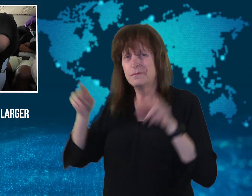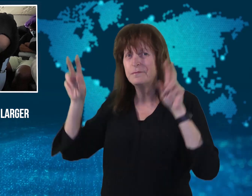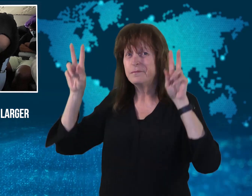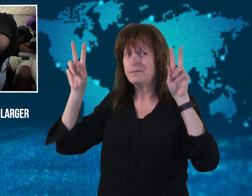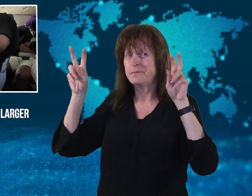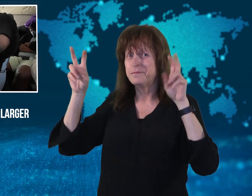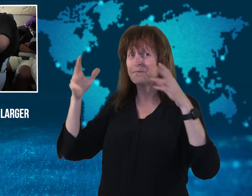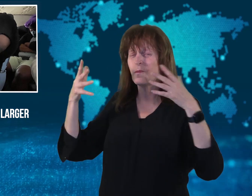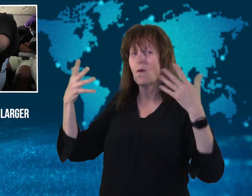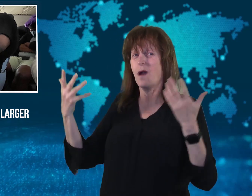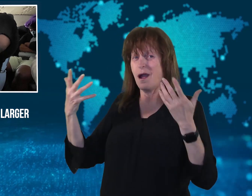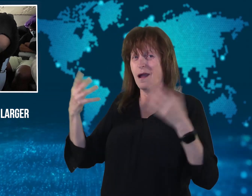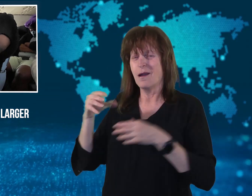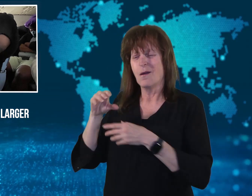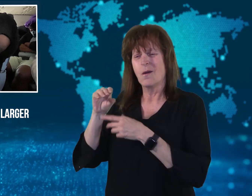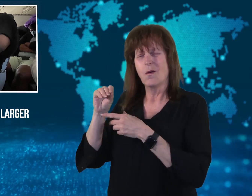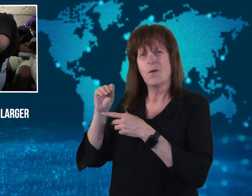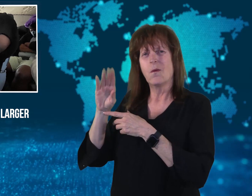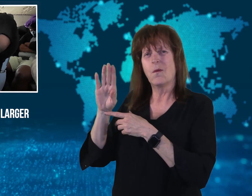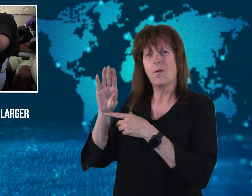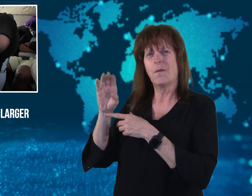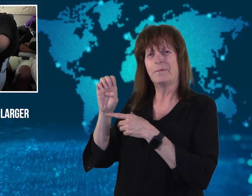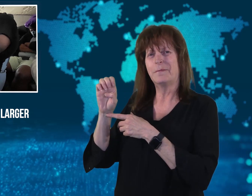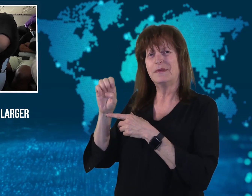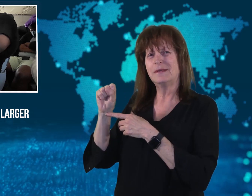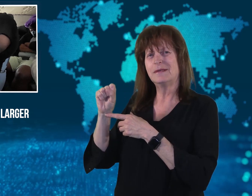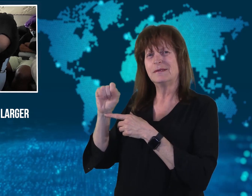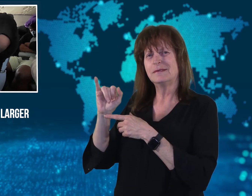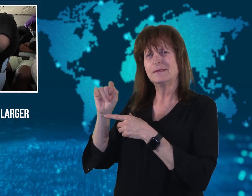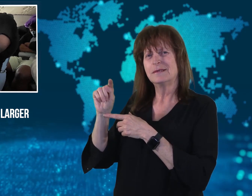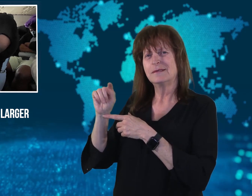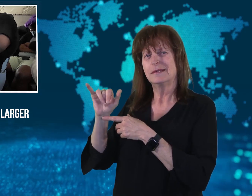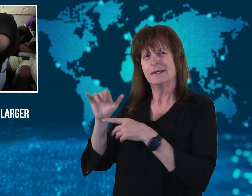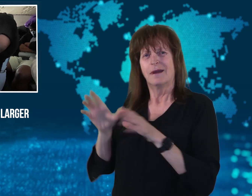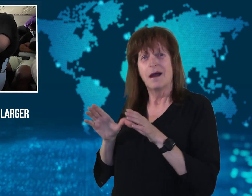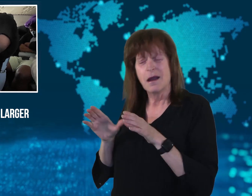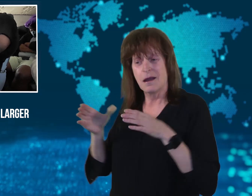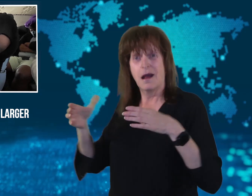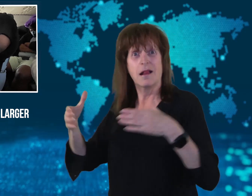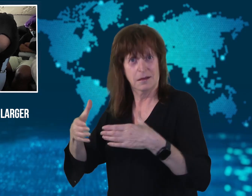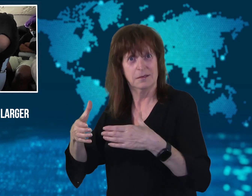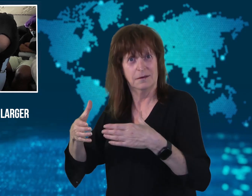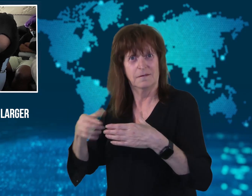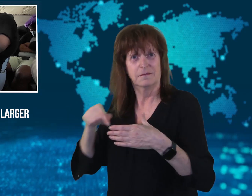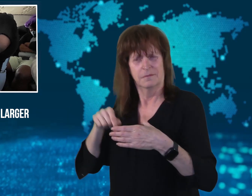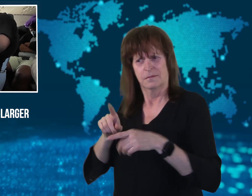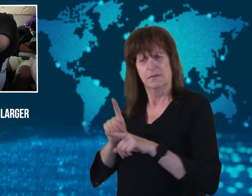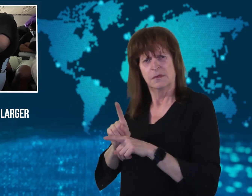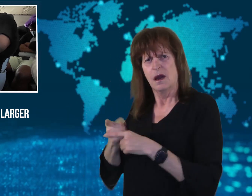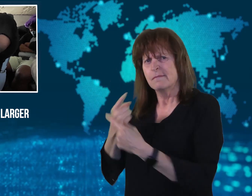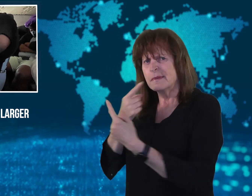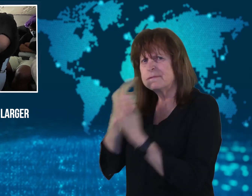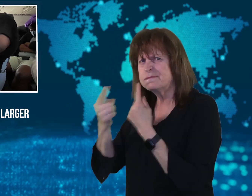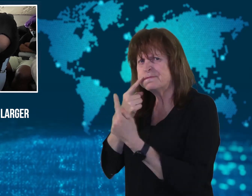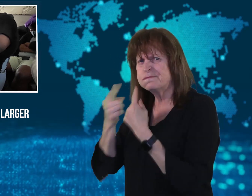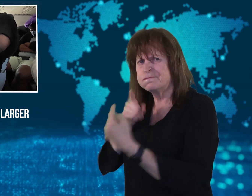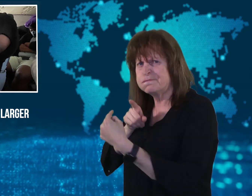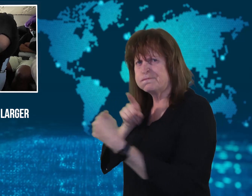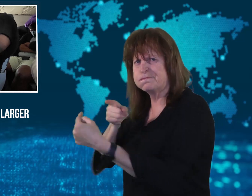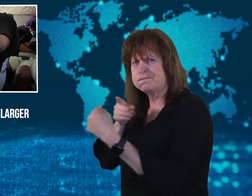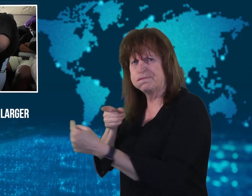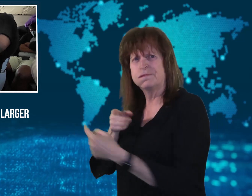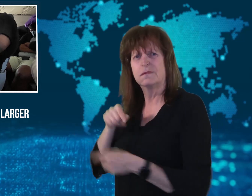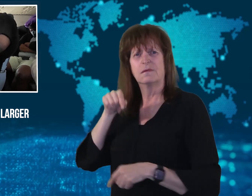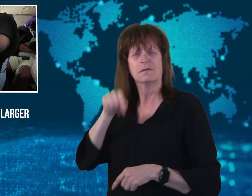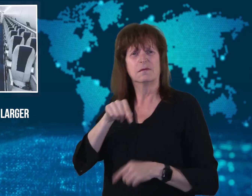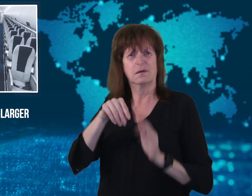An advocacy group called The Obesity Collective is arguing that the rules are